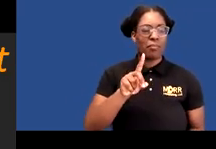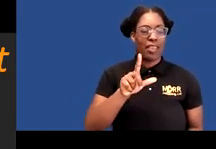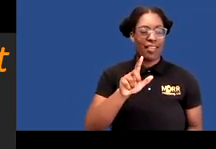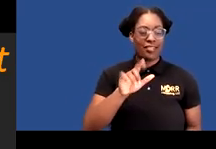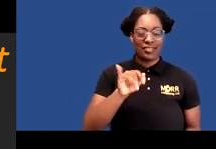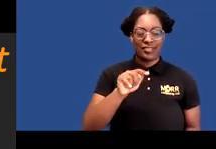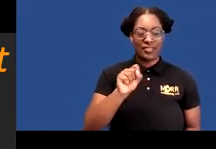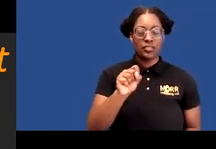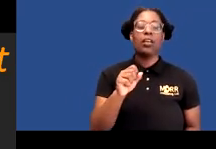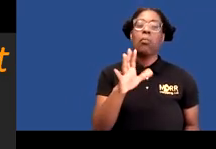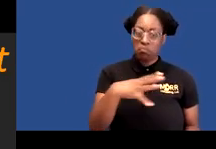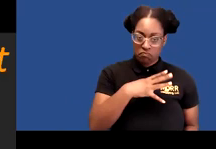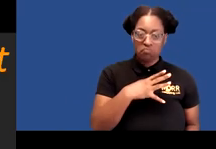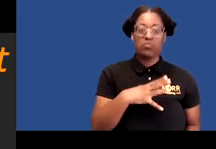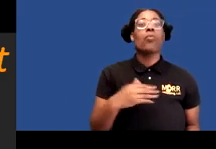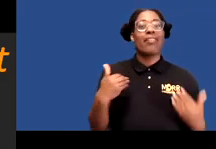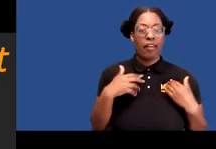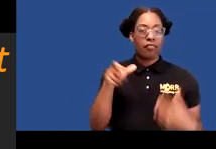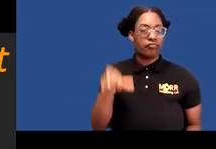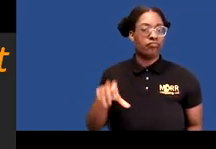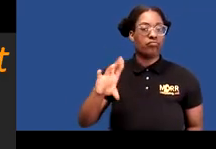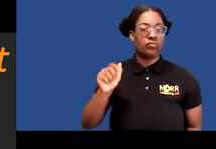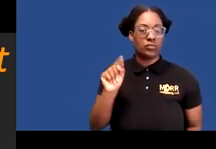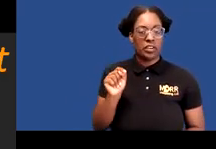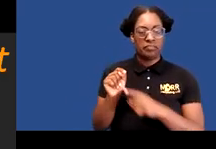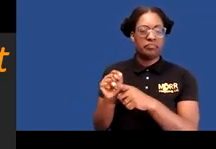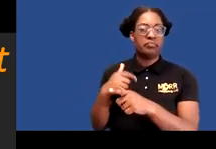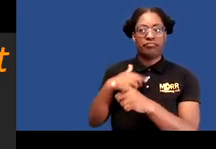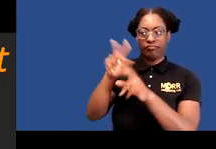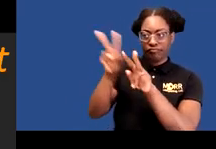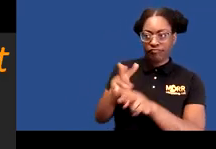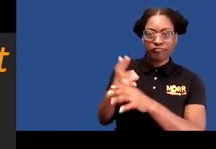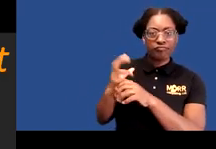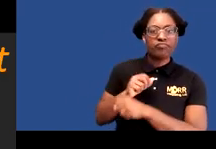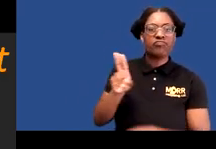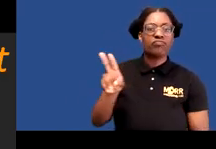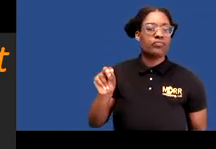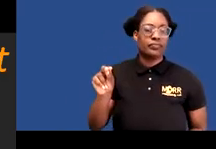And the chat will not be summarized now or in the future,